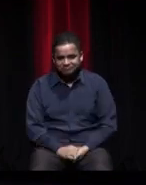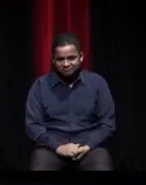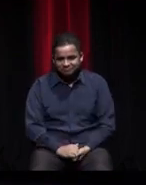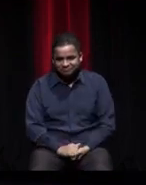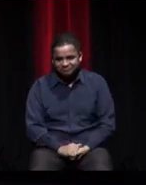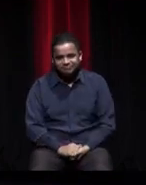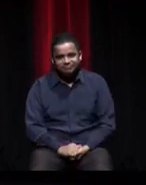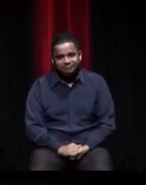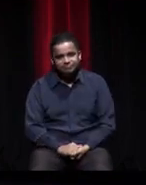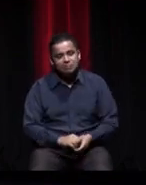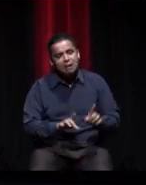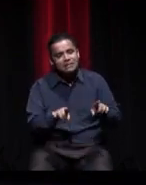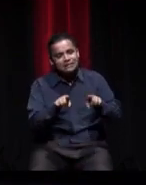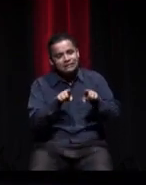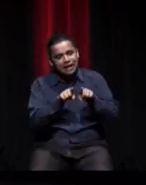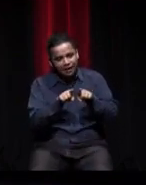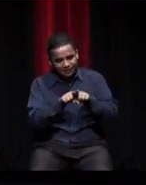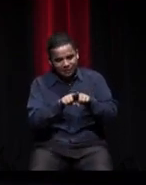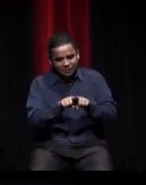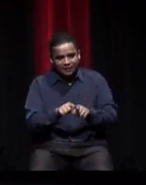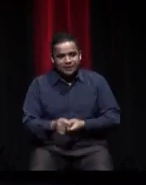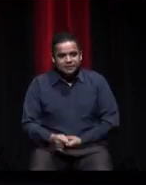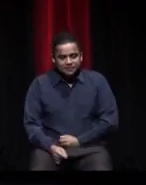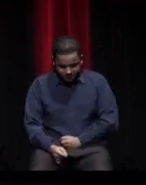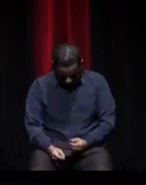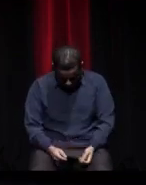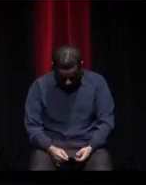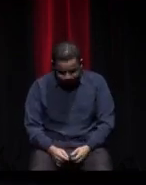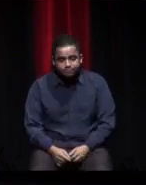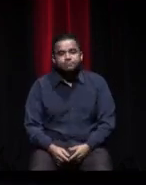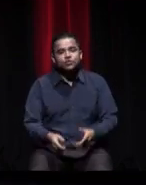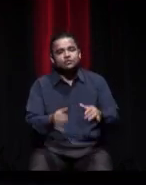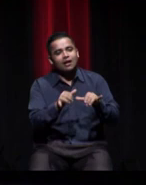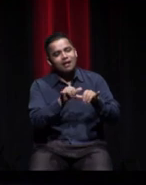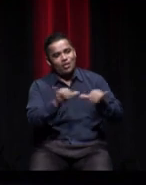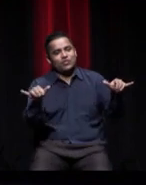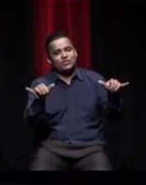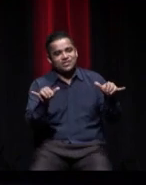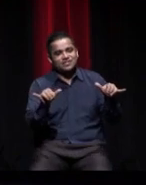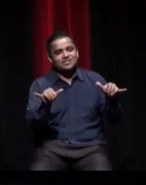At the same time, by definition, every news is harmful